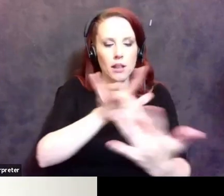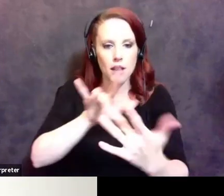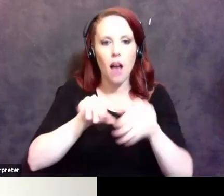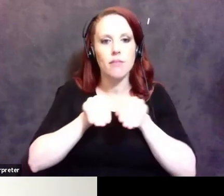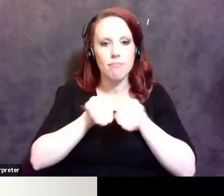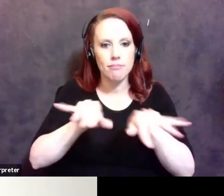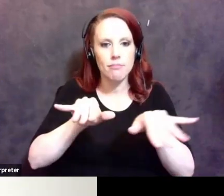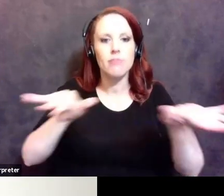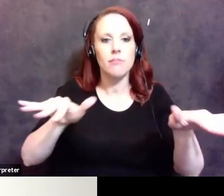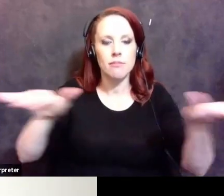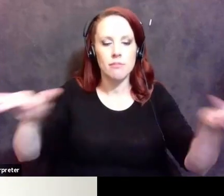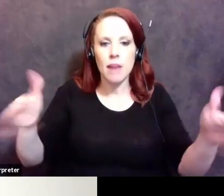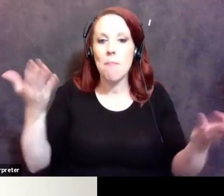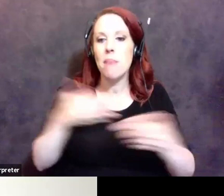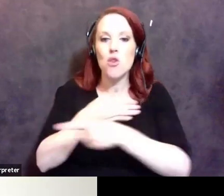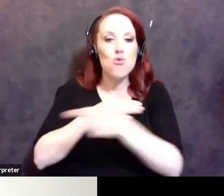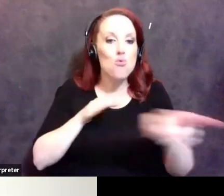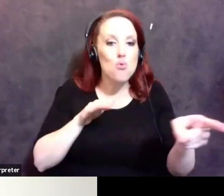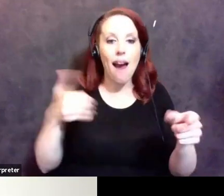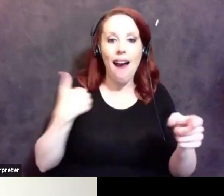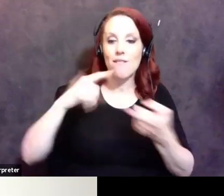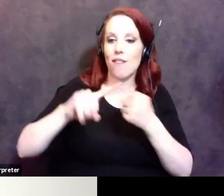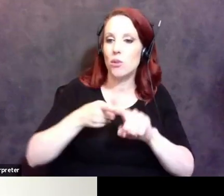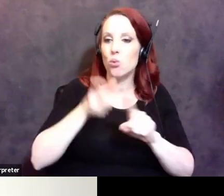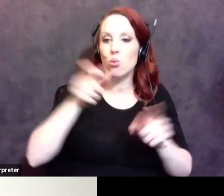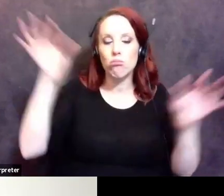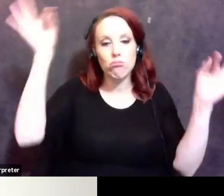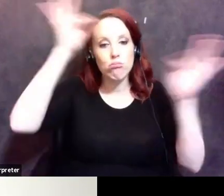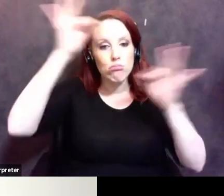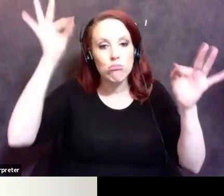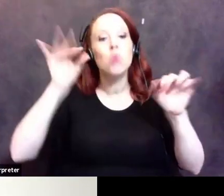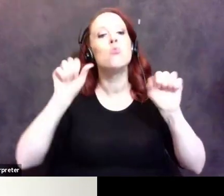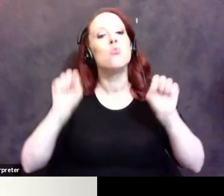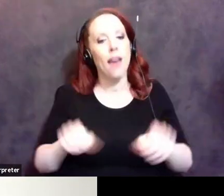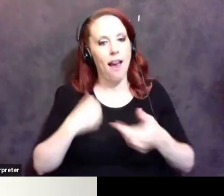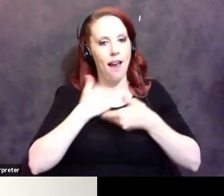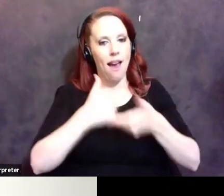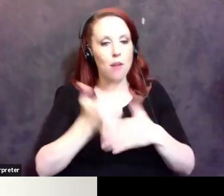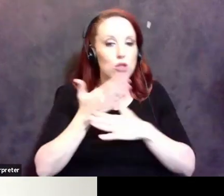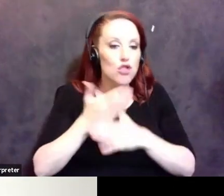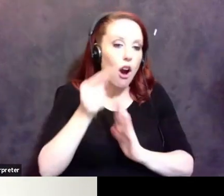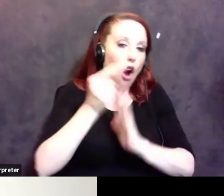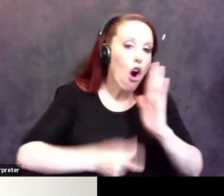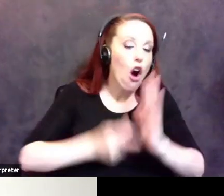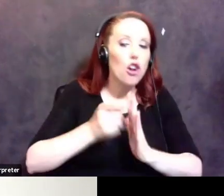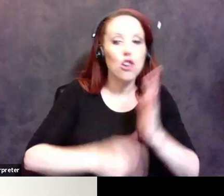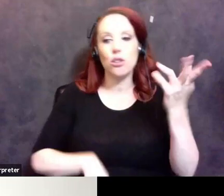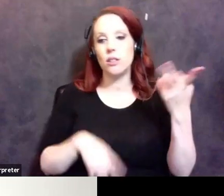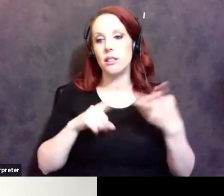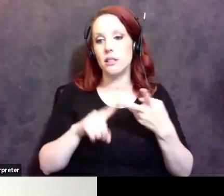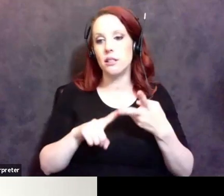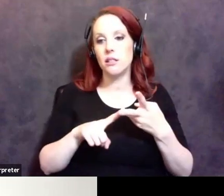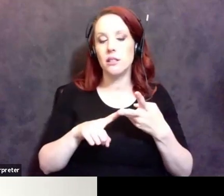stuff? So to the extent that you can help share articles, help share posts, or accounts